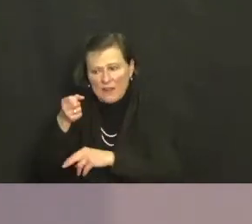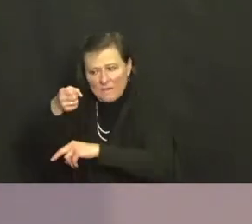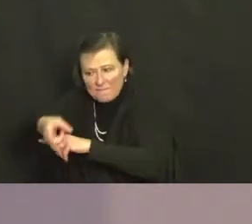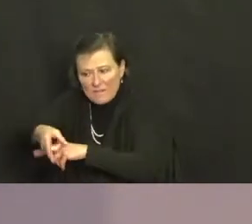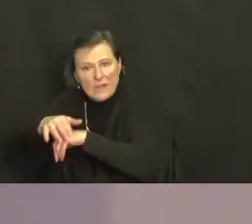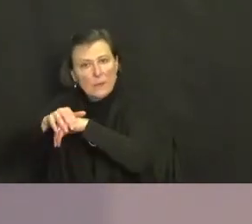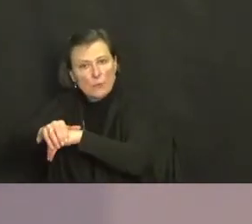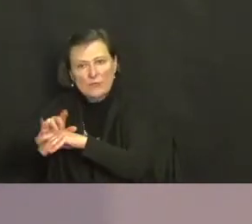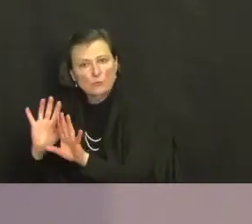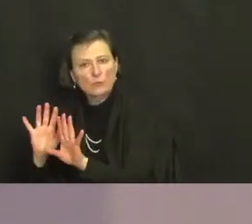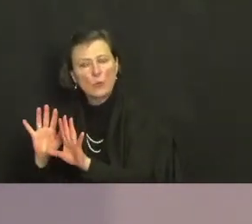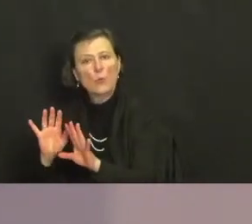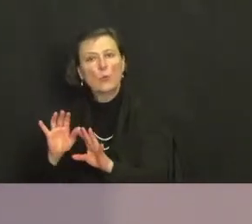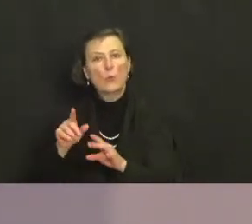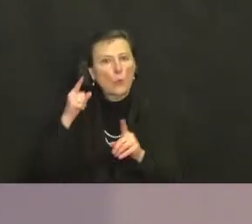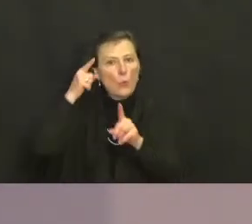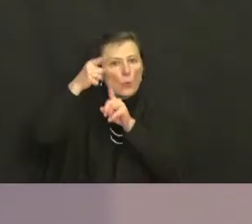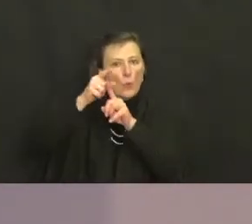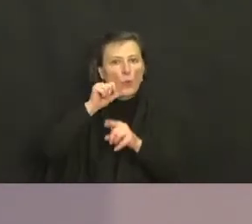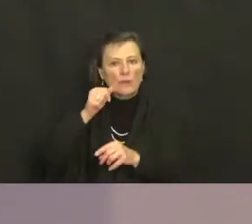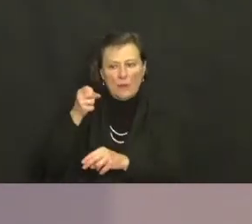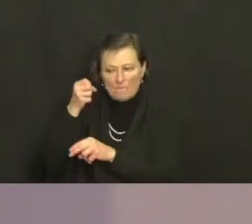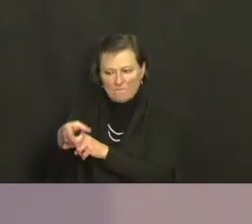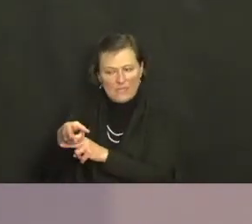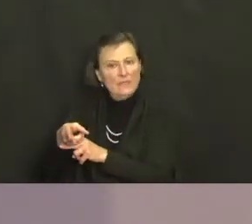The goal of his campaign was not to defeat the British.